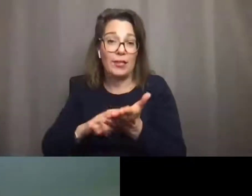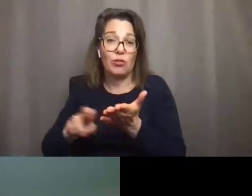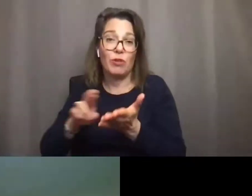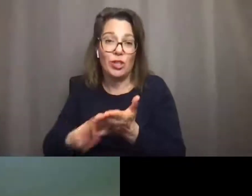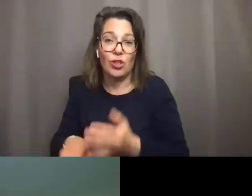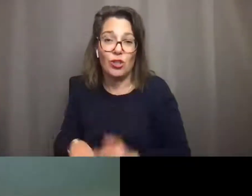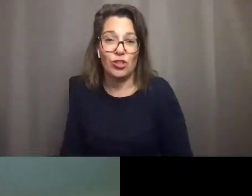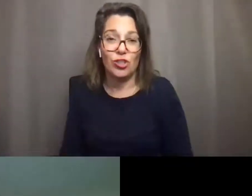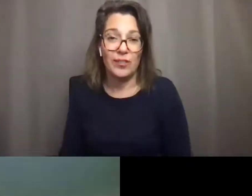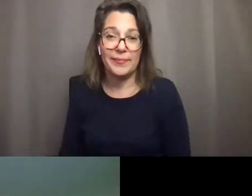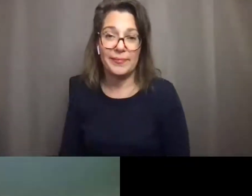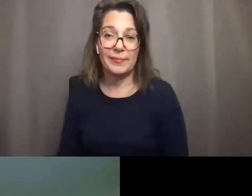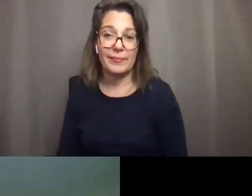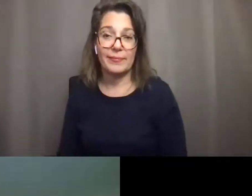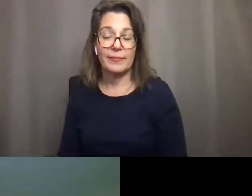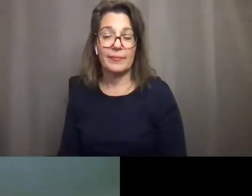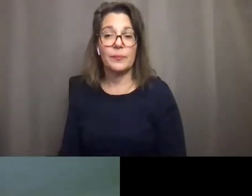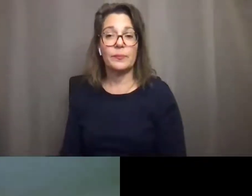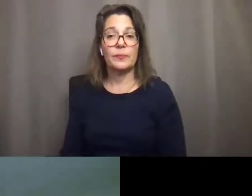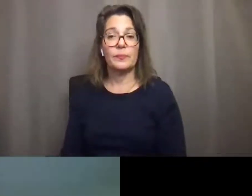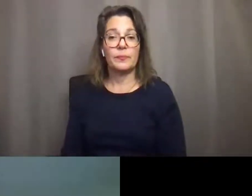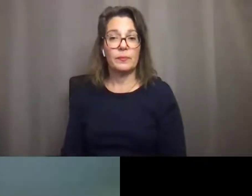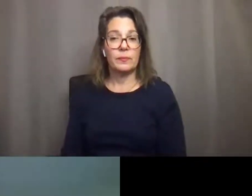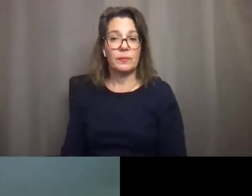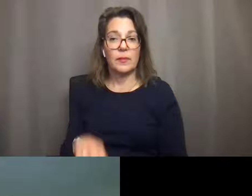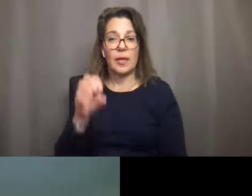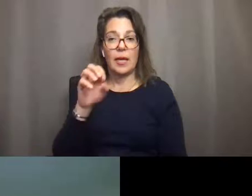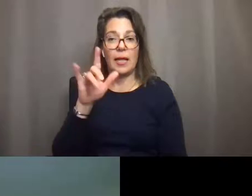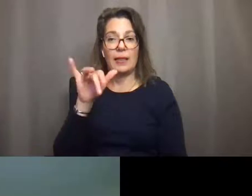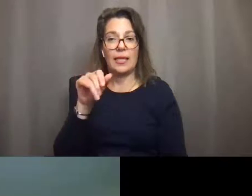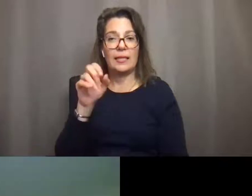Elyse Sullivan: So some questions about the rigor of the prior research here.